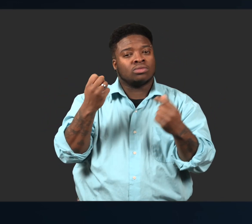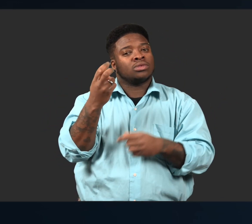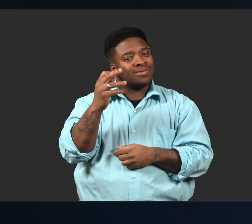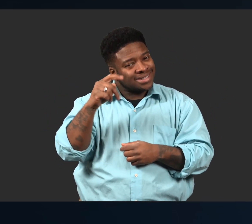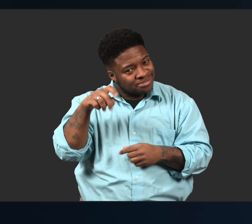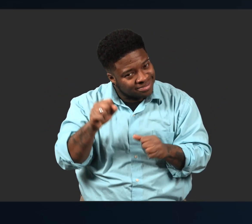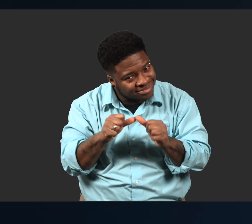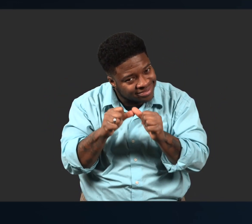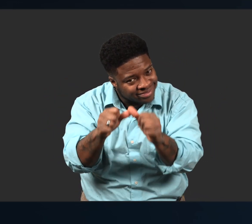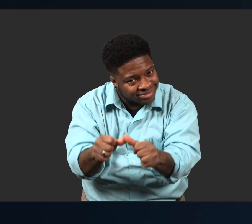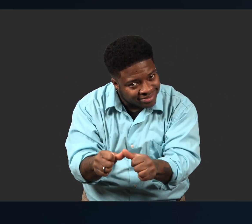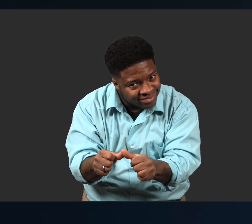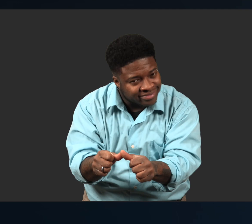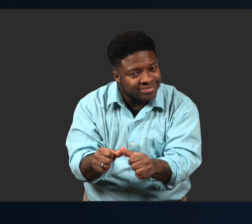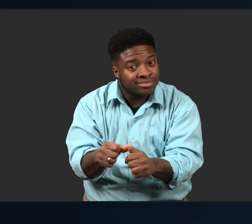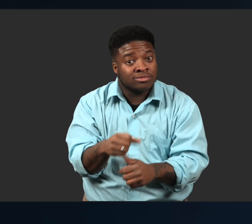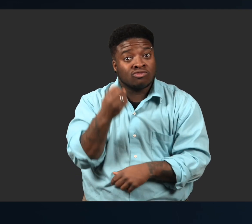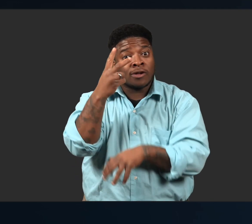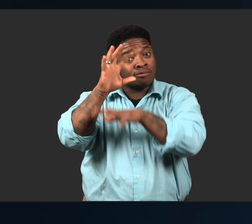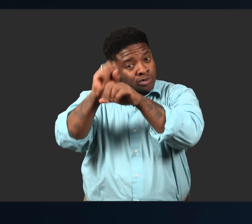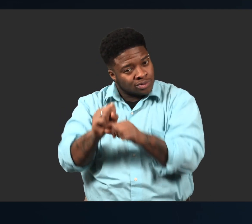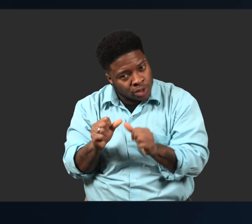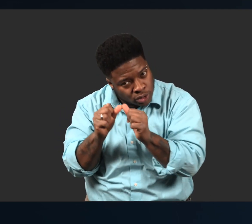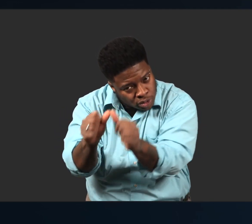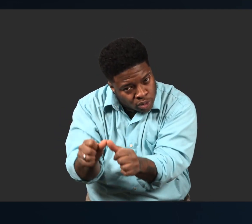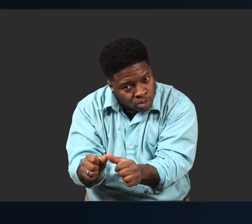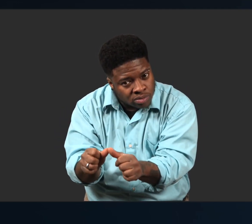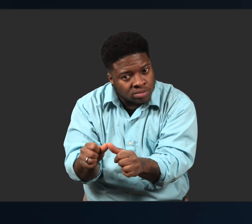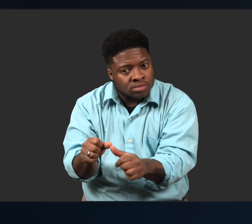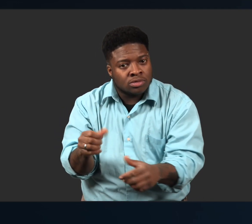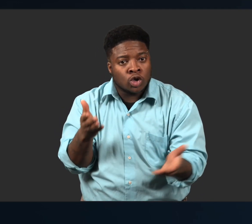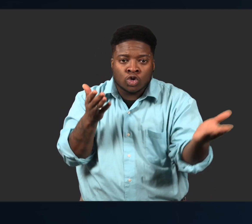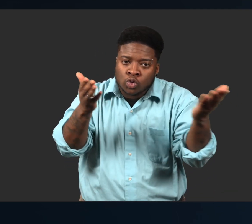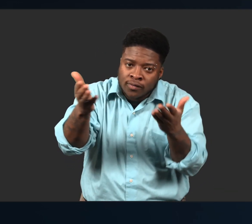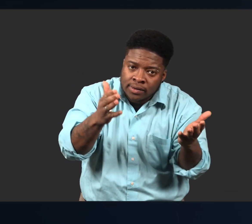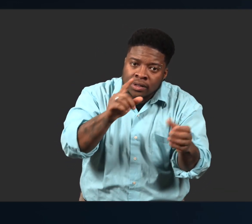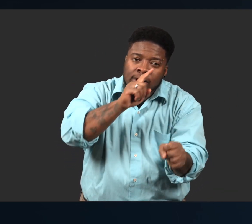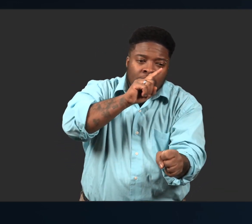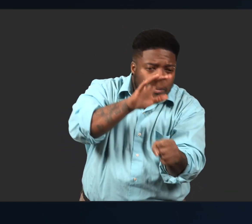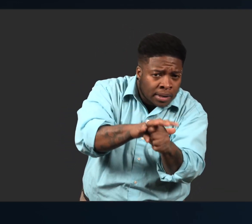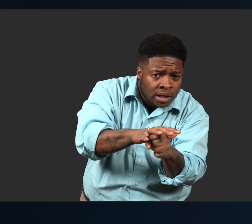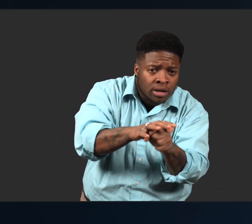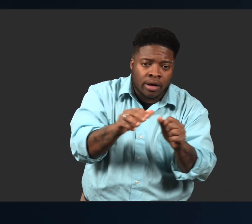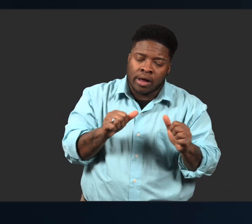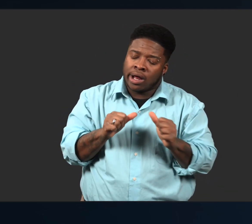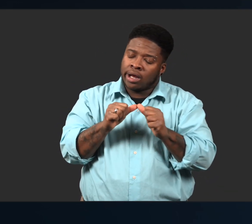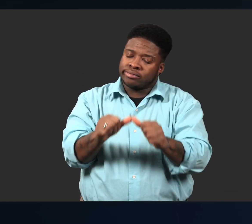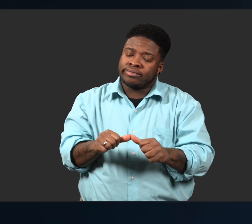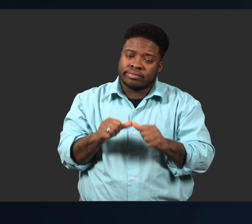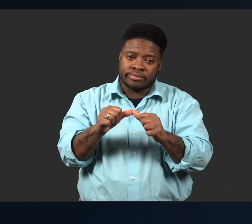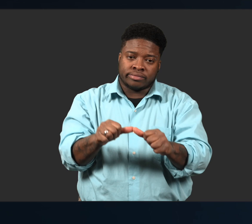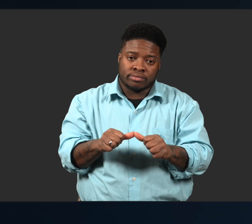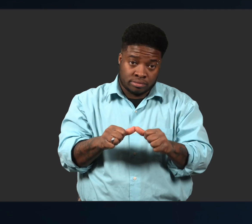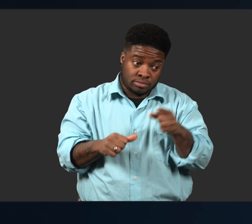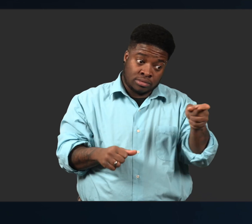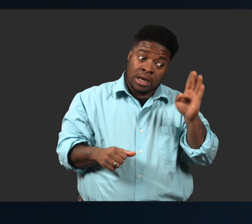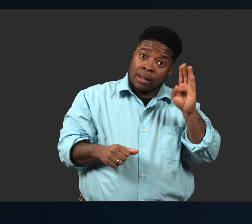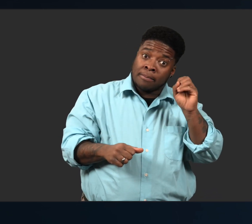Alice and Bob continue to work the 12 steps, continue to follow the 12 traditions, commit themselves to service, and keeping on their journey.